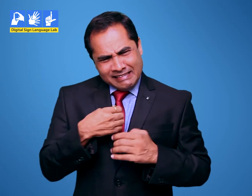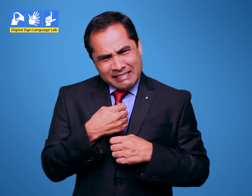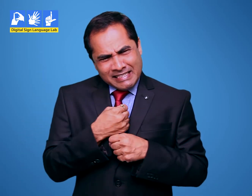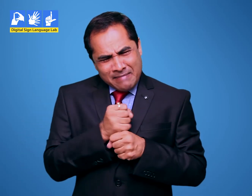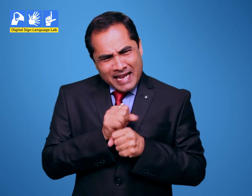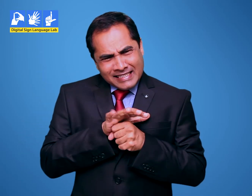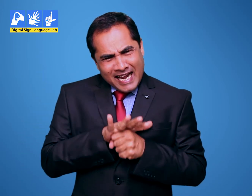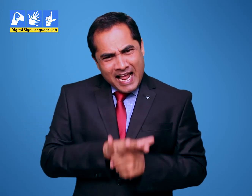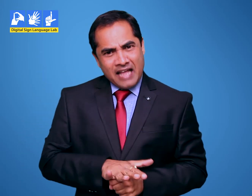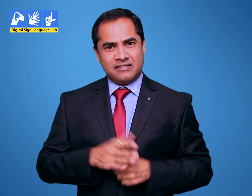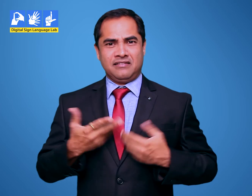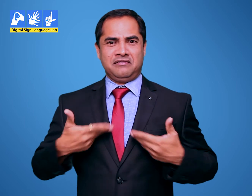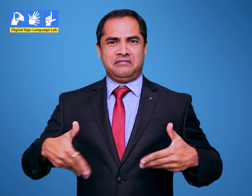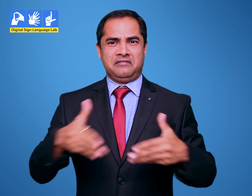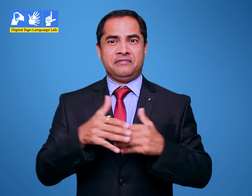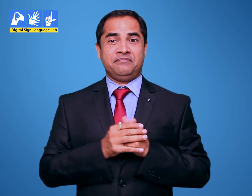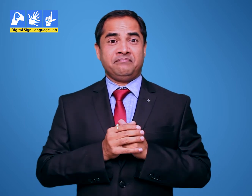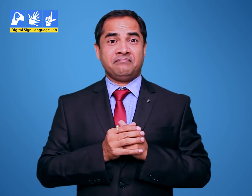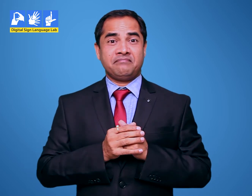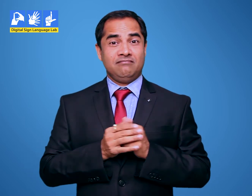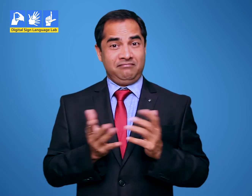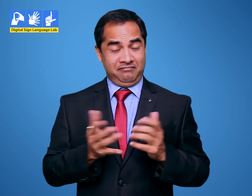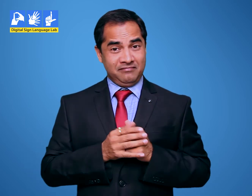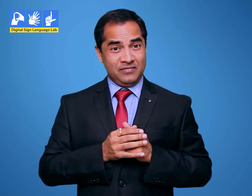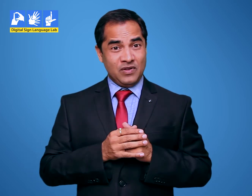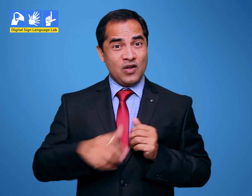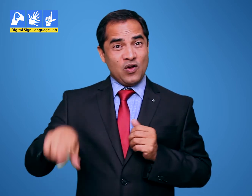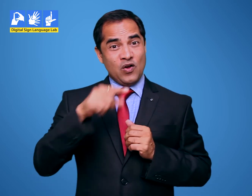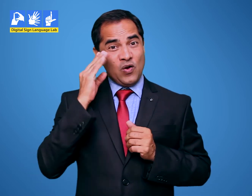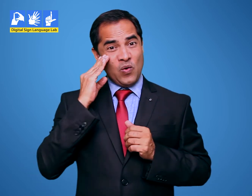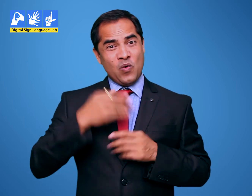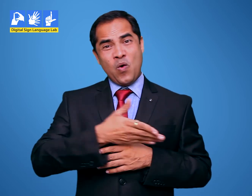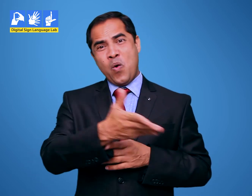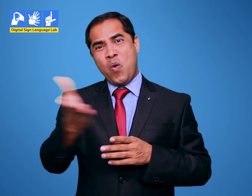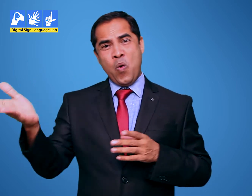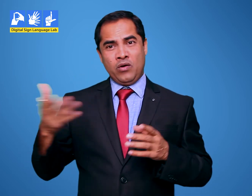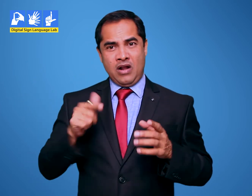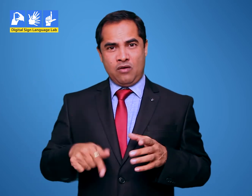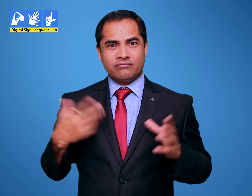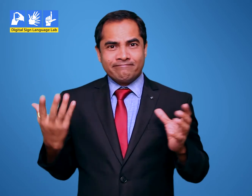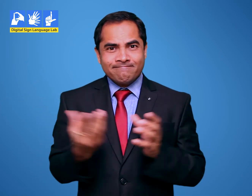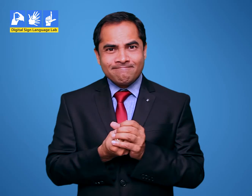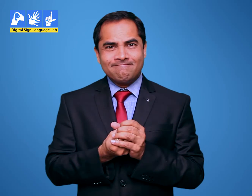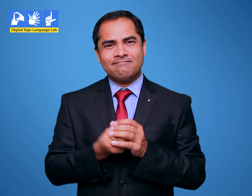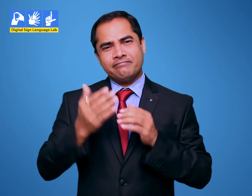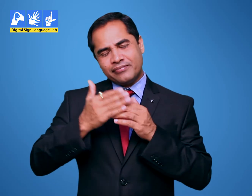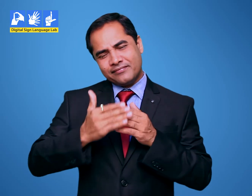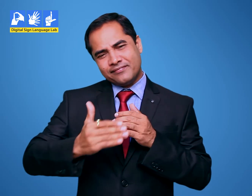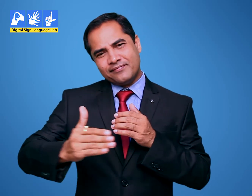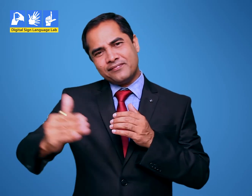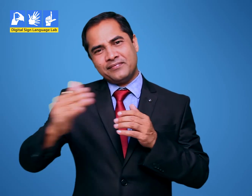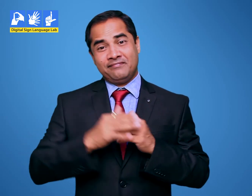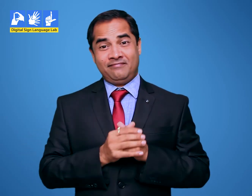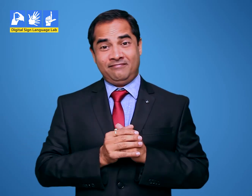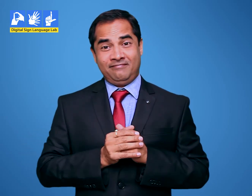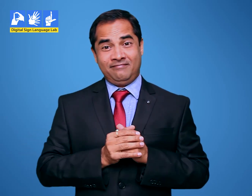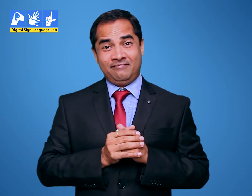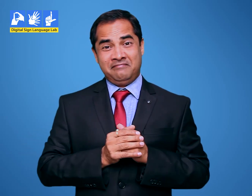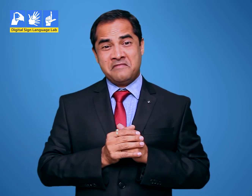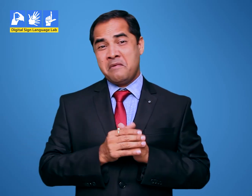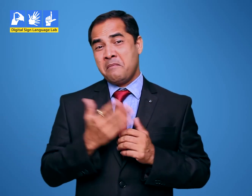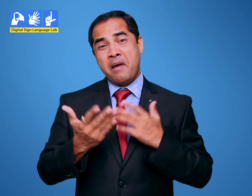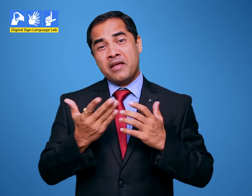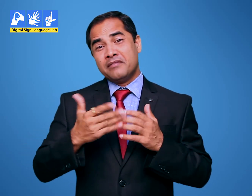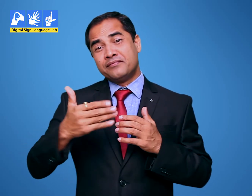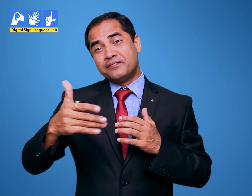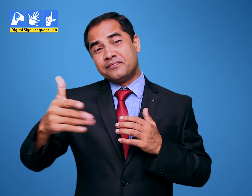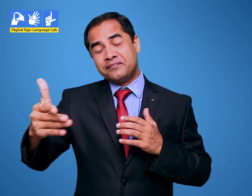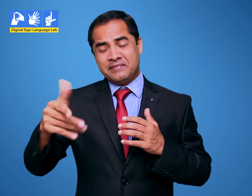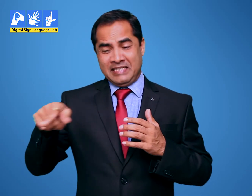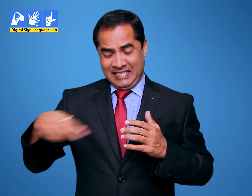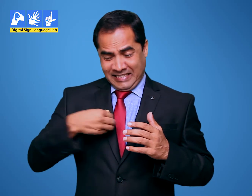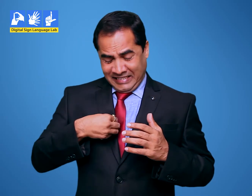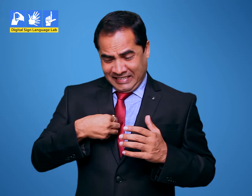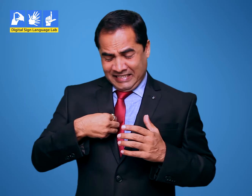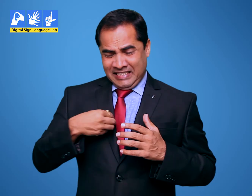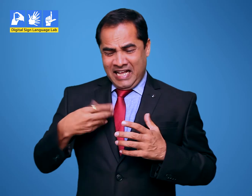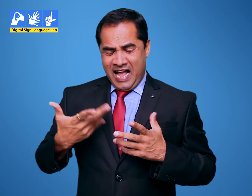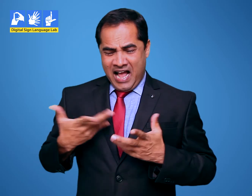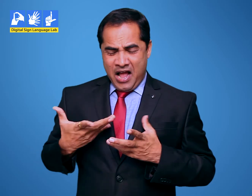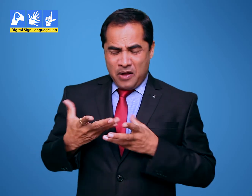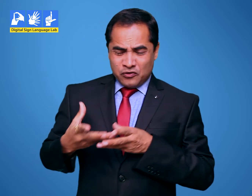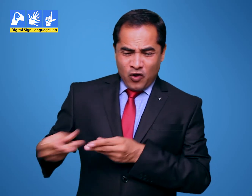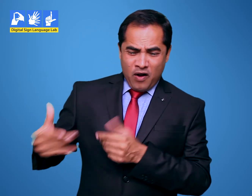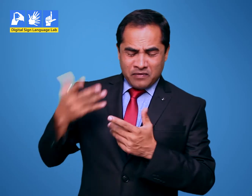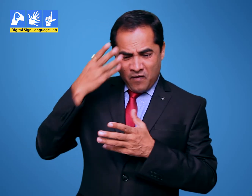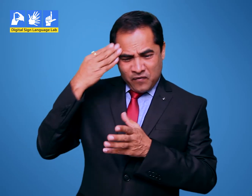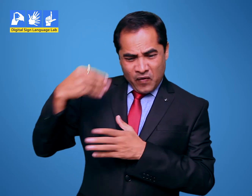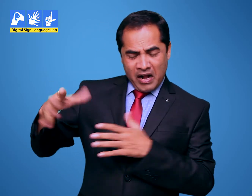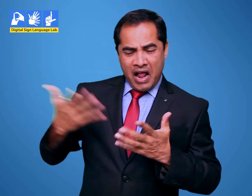people. All of us will spend many years, maybe generations recovering from that